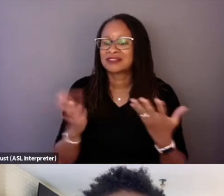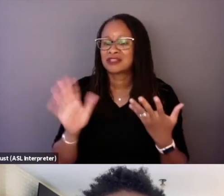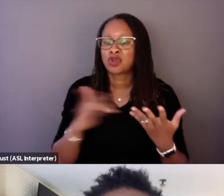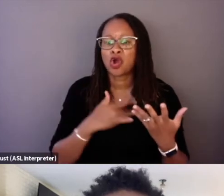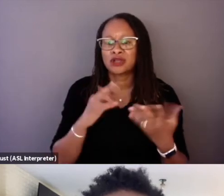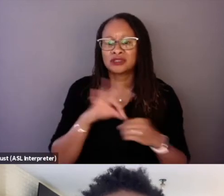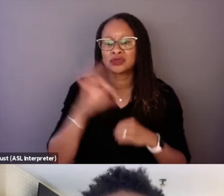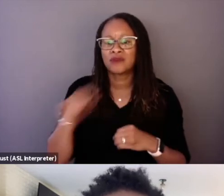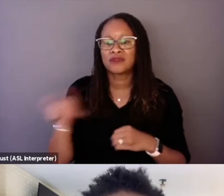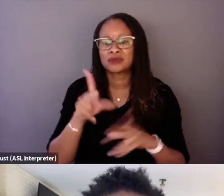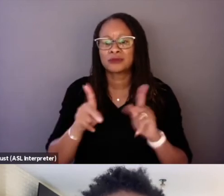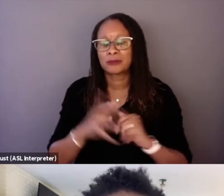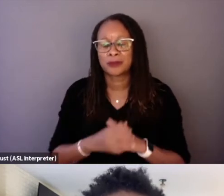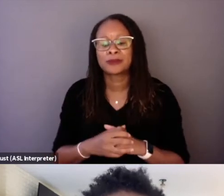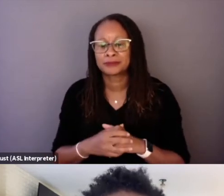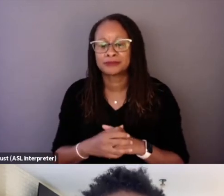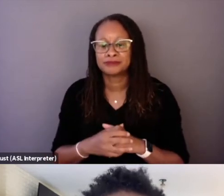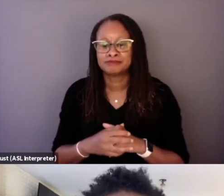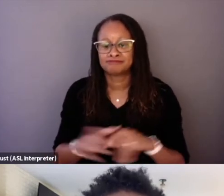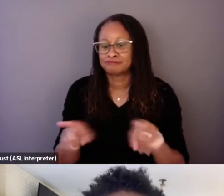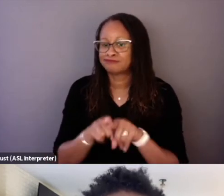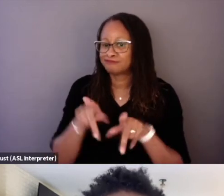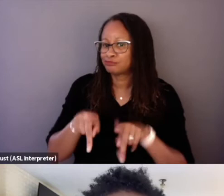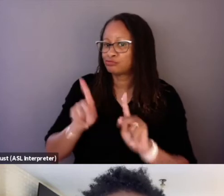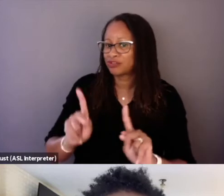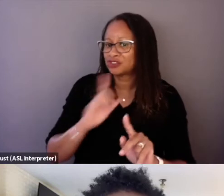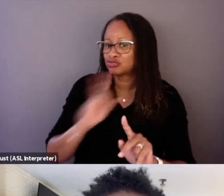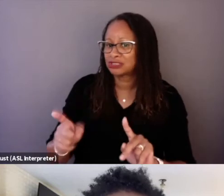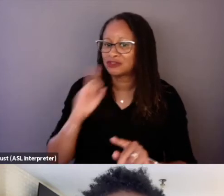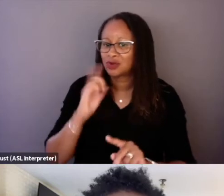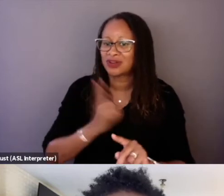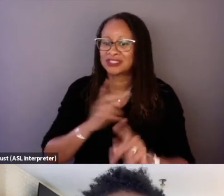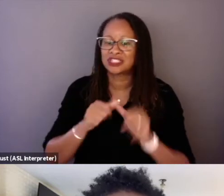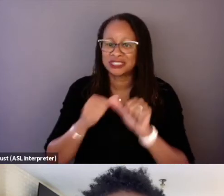So it's, you know, also just a privilege to kind of continue to be part of that ecosystem.